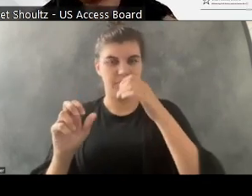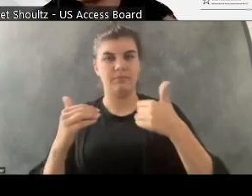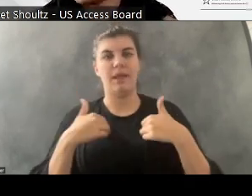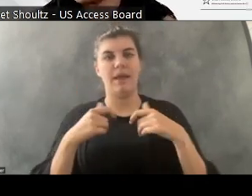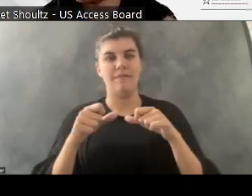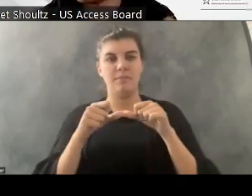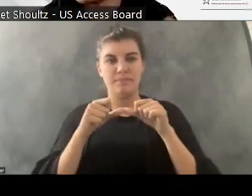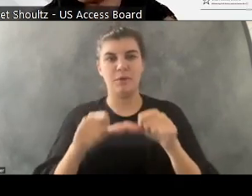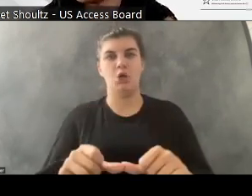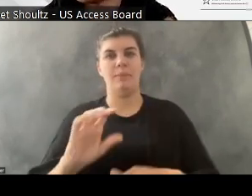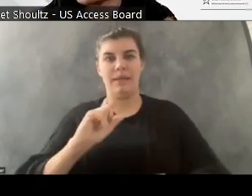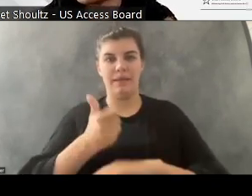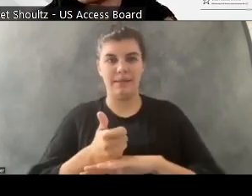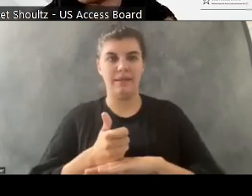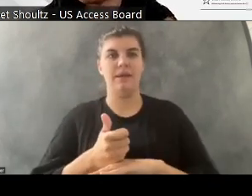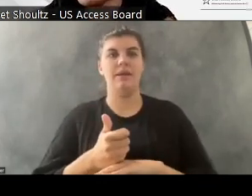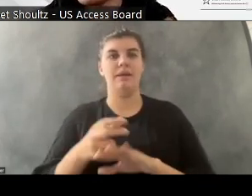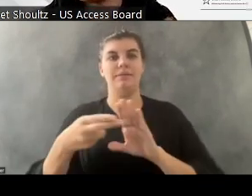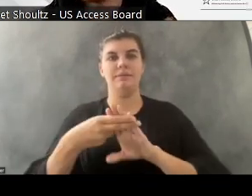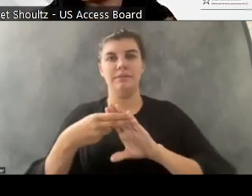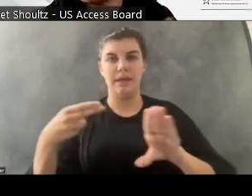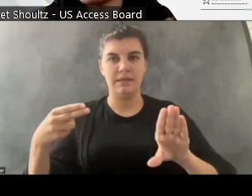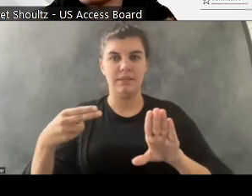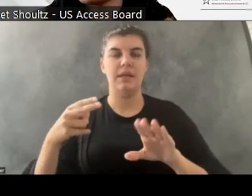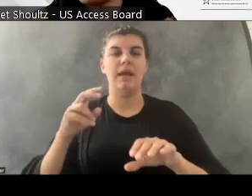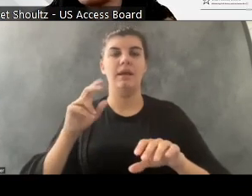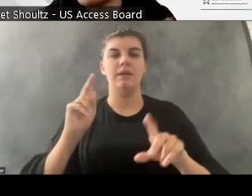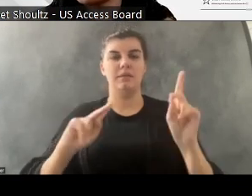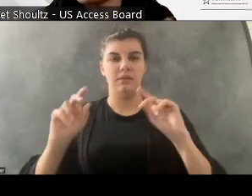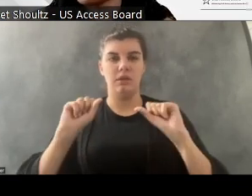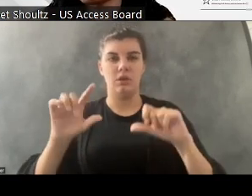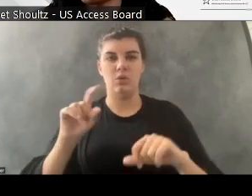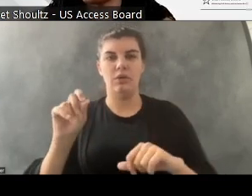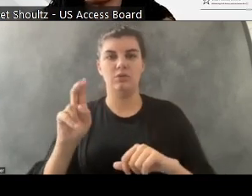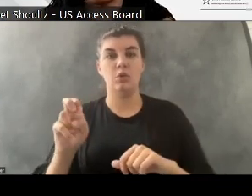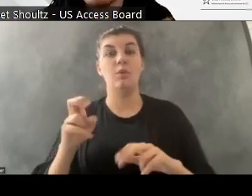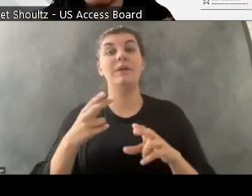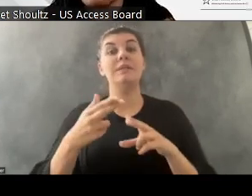We have a permanently designated passenger loading zone and it's temporarily not